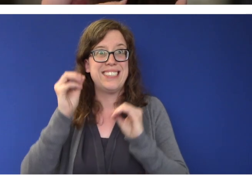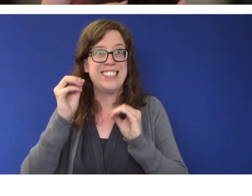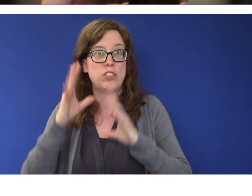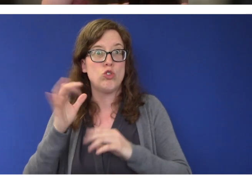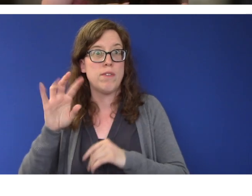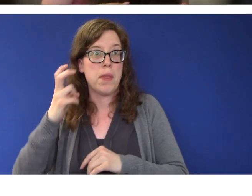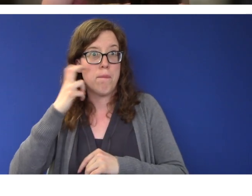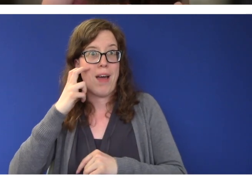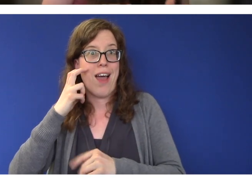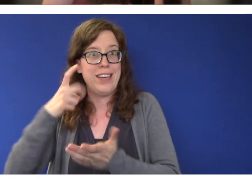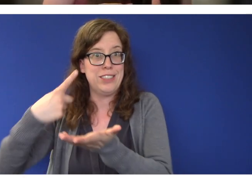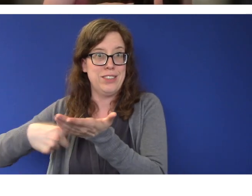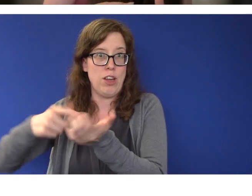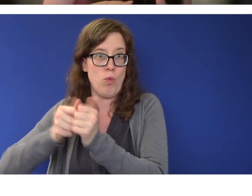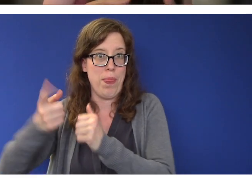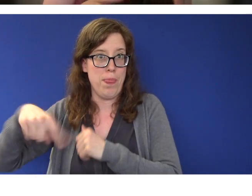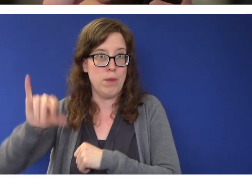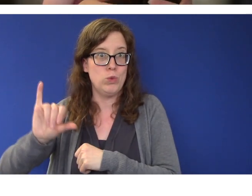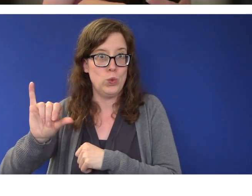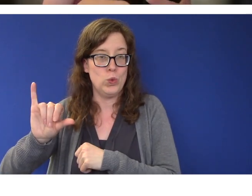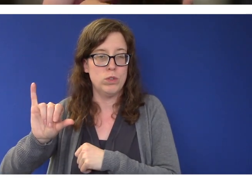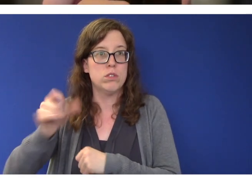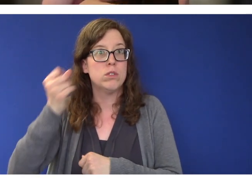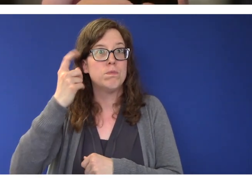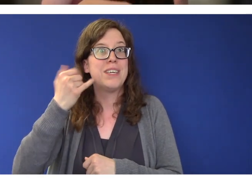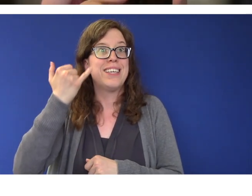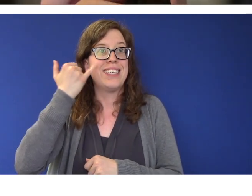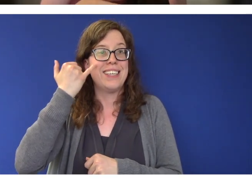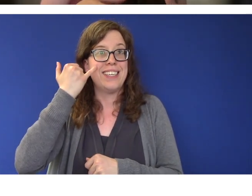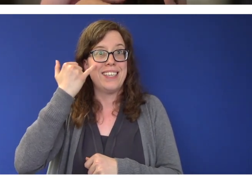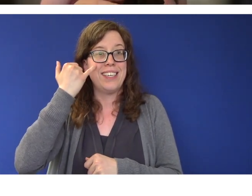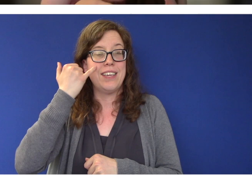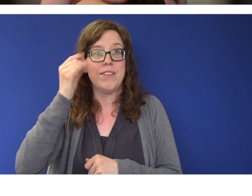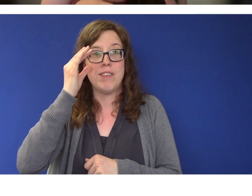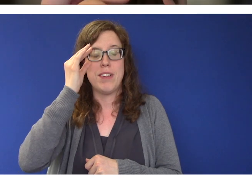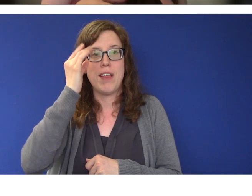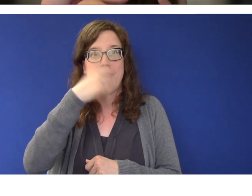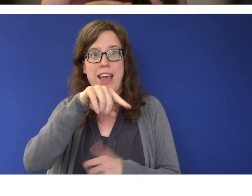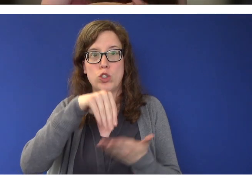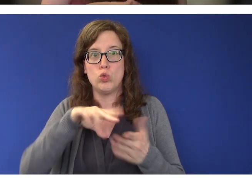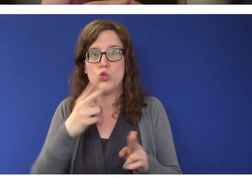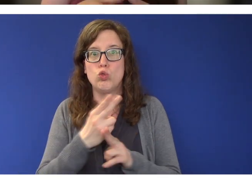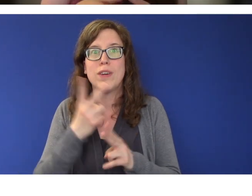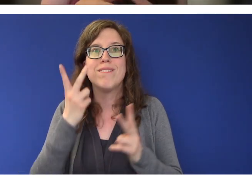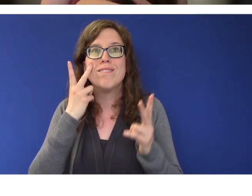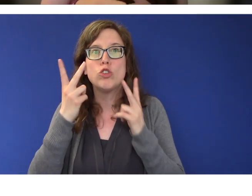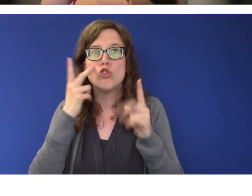blind is consulted especially if vision is being used to access communication whether